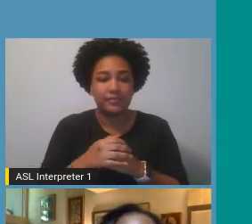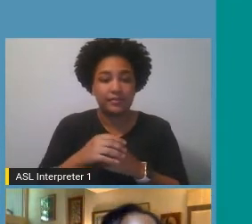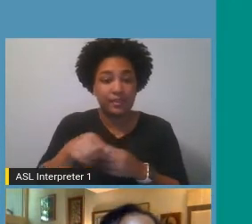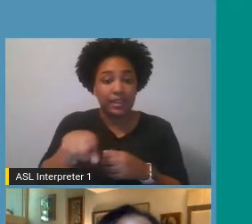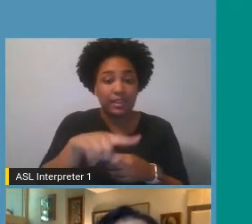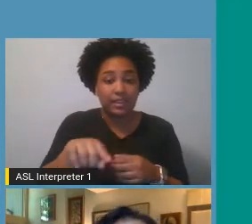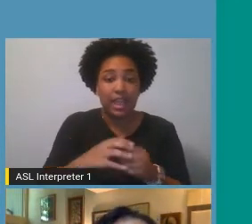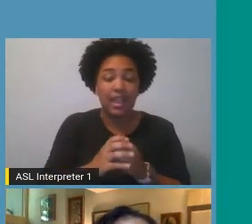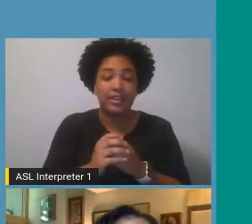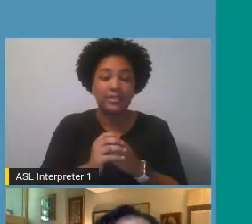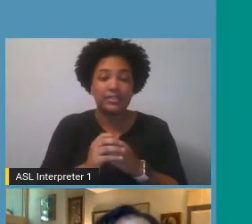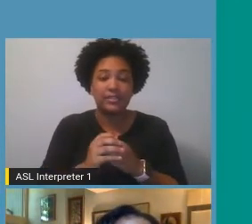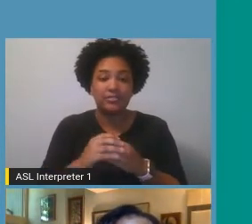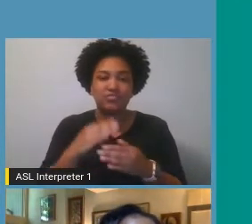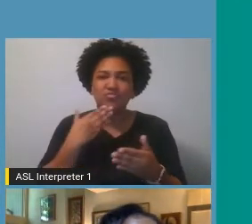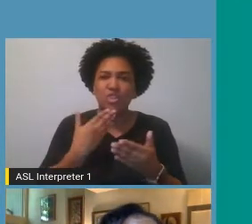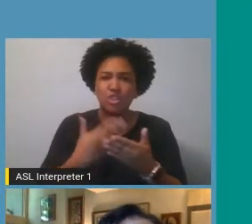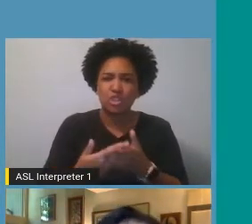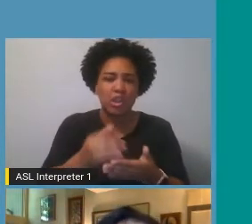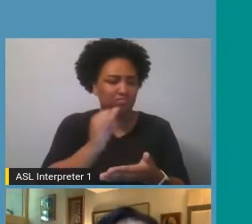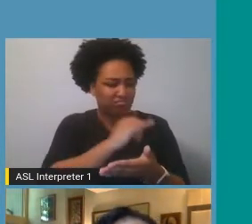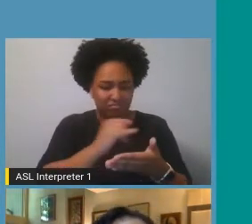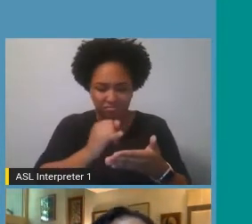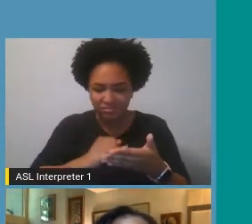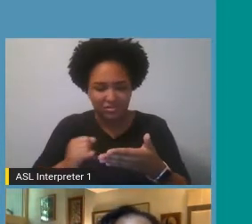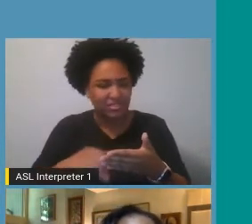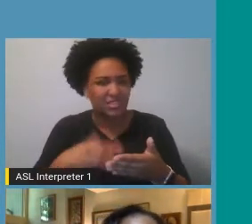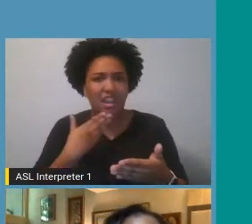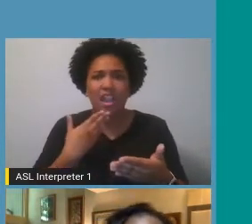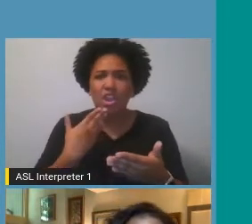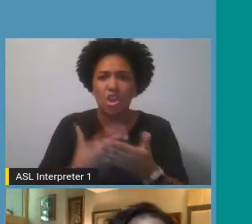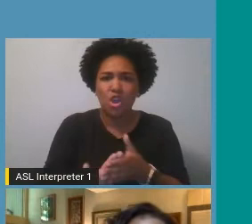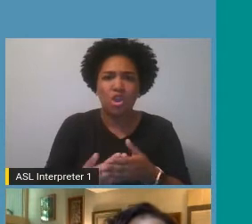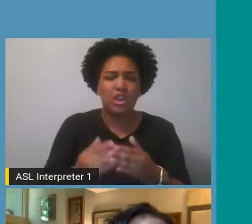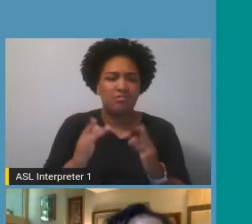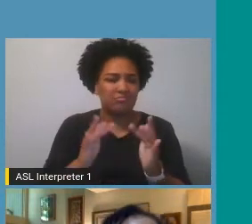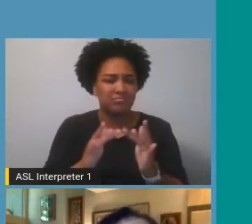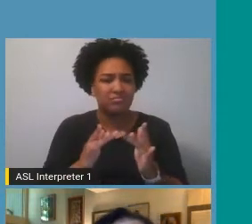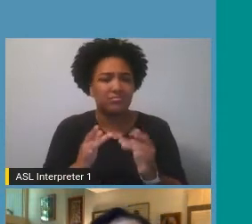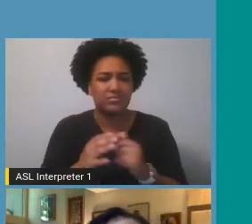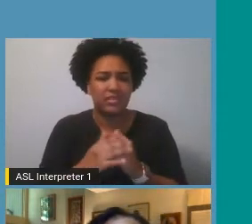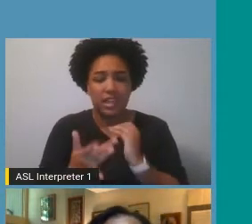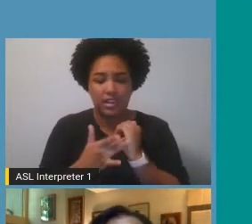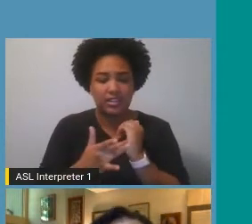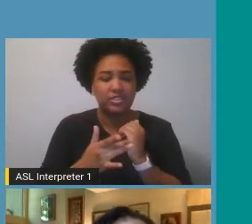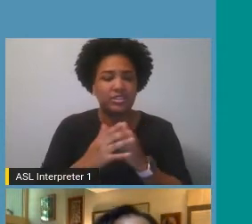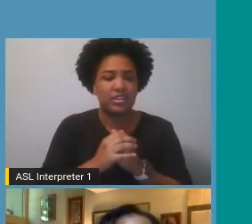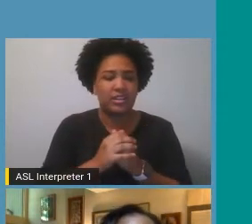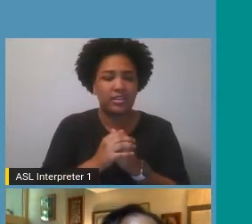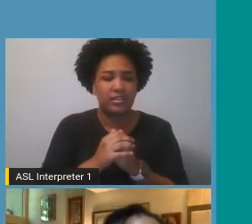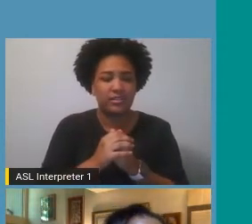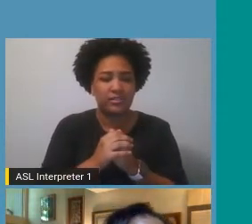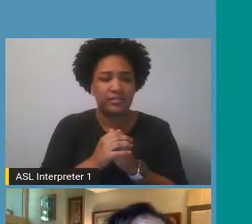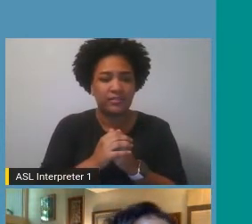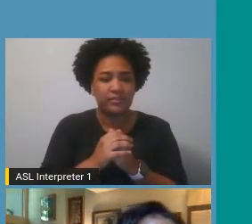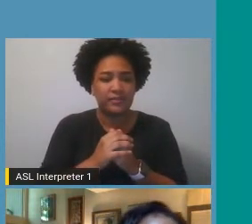their audience centered, sustainable and scalable, evaluated and enhanced and on multiple platforms,